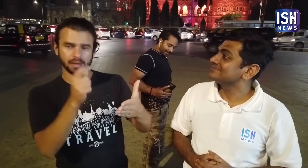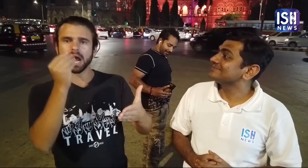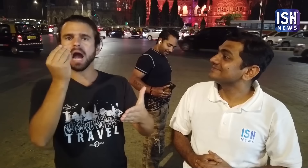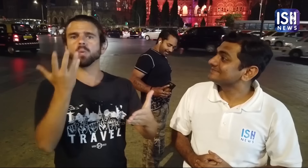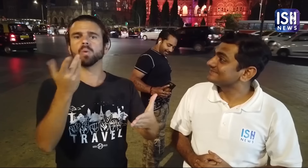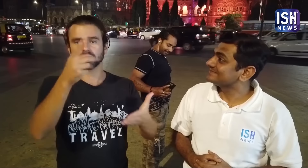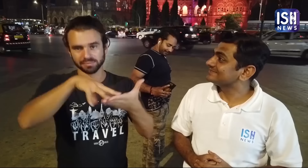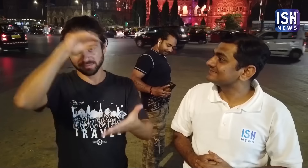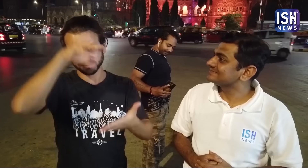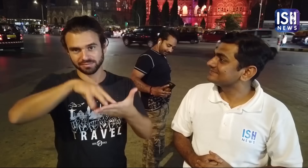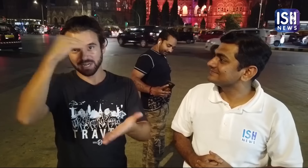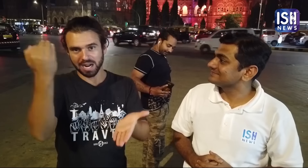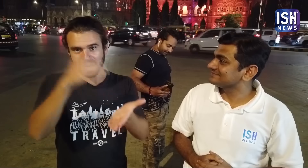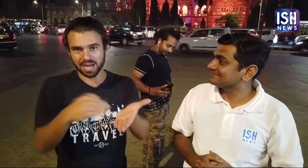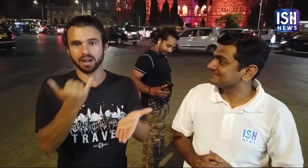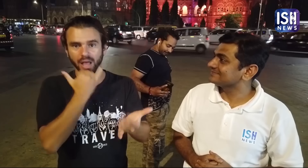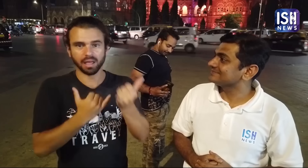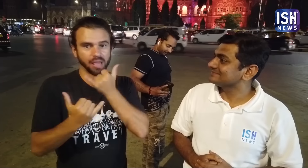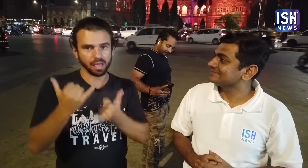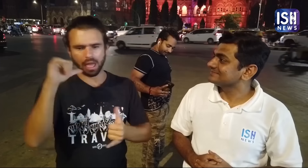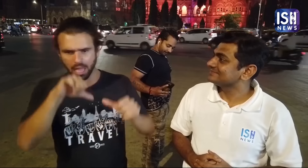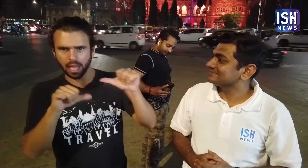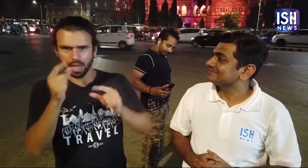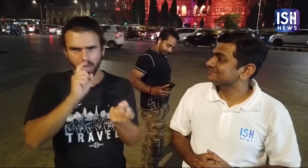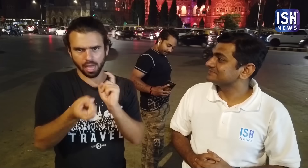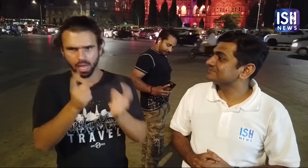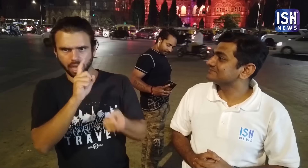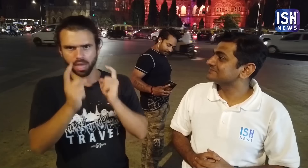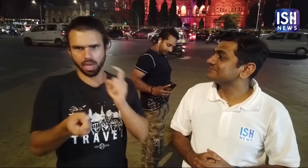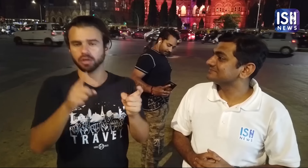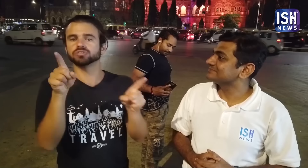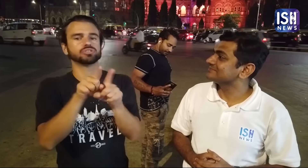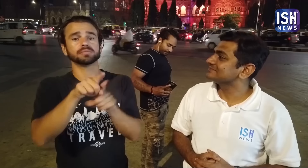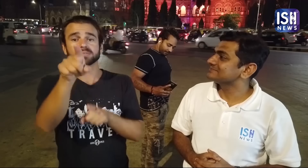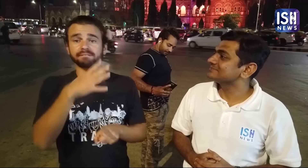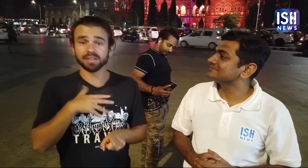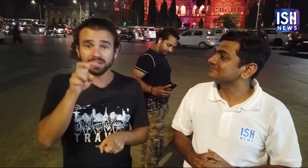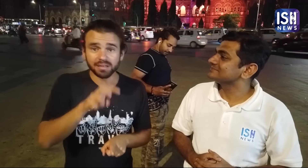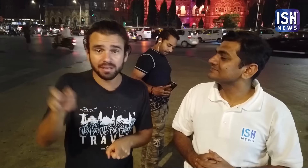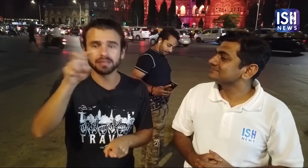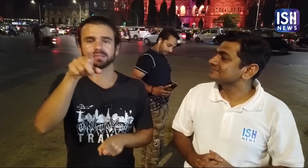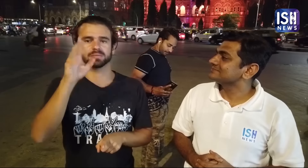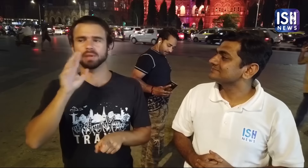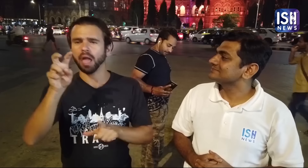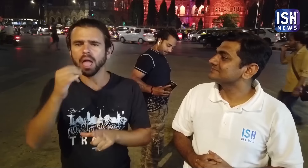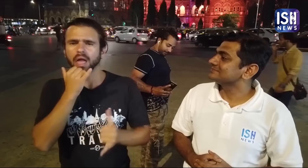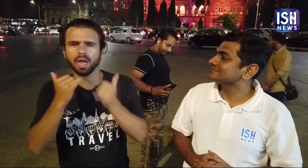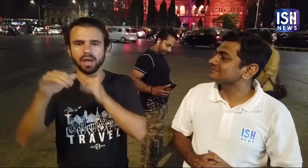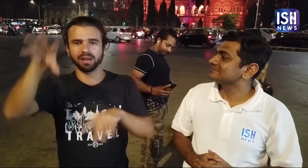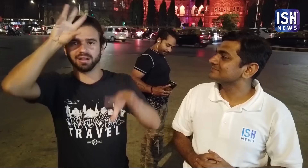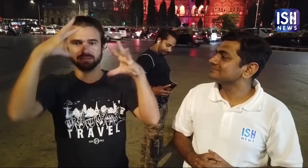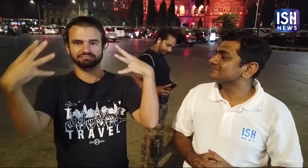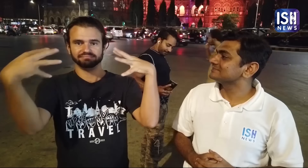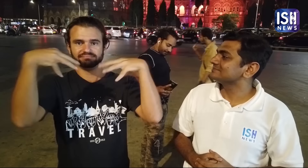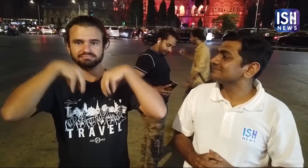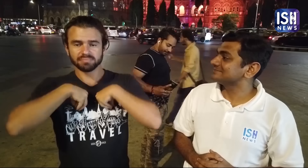How did you do this? You learnt by making mistakes again and again and made changes. Similarly, if you want to travel you will make mistakes but then you will learn.